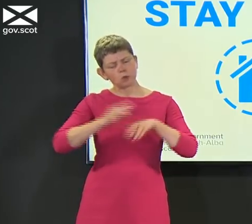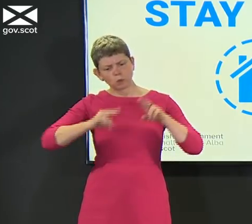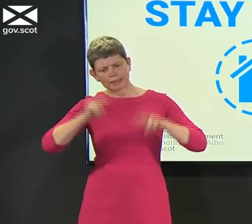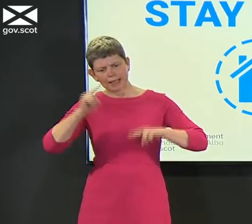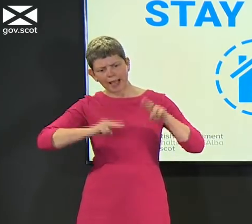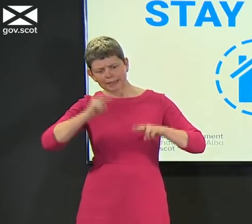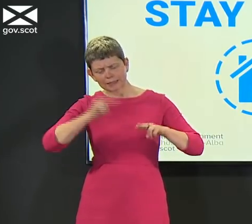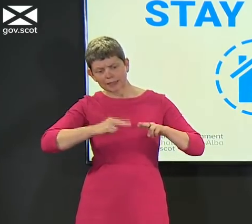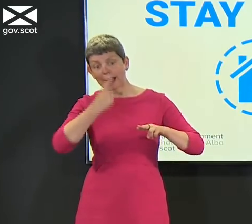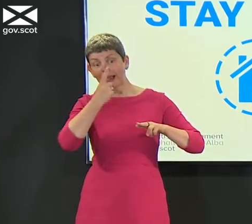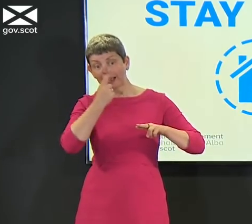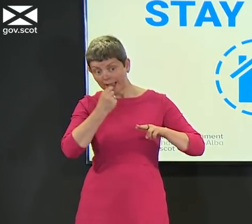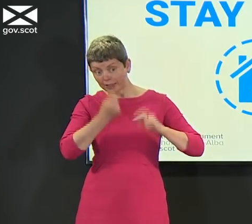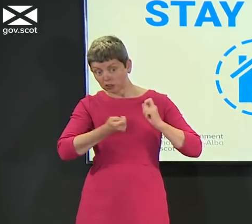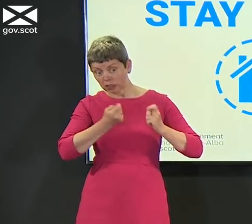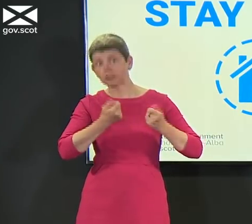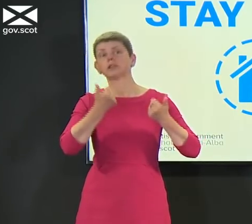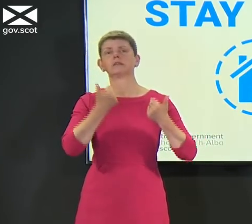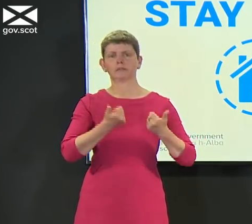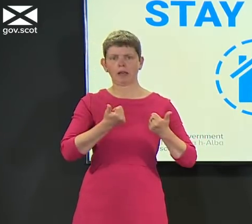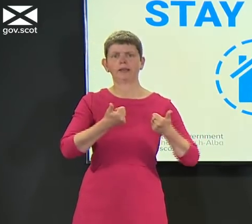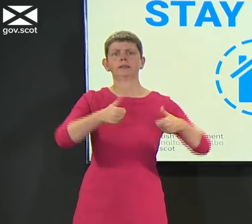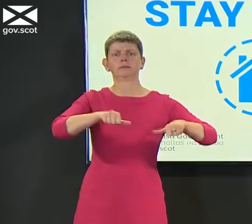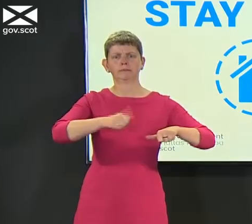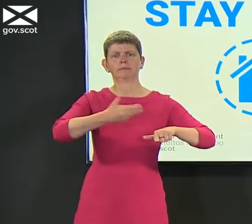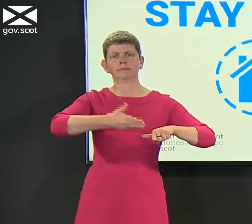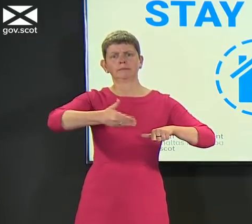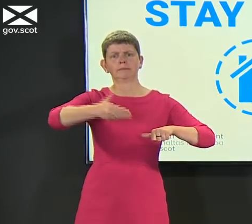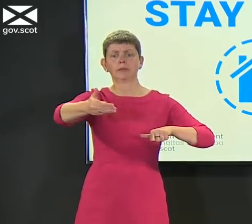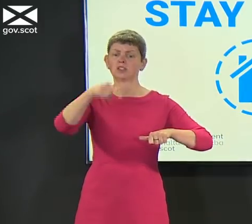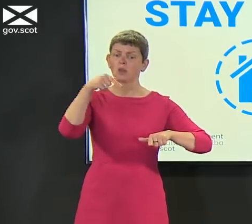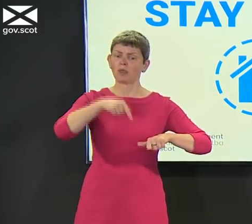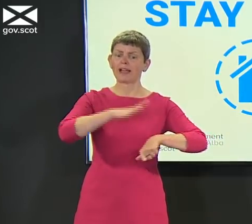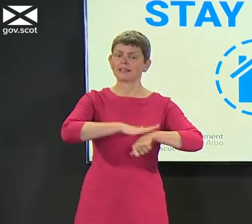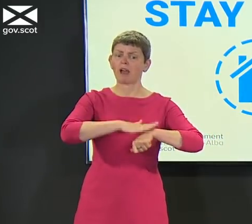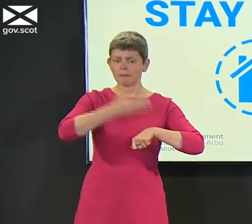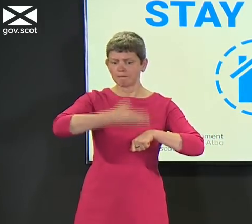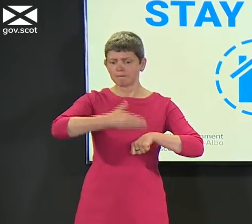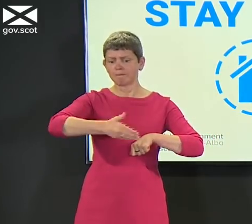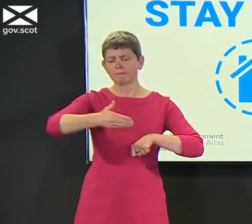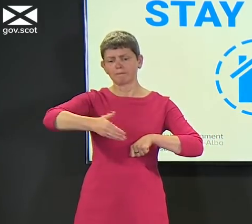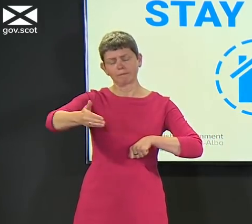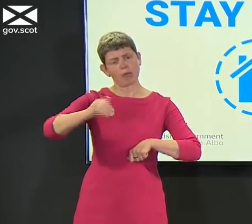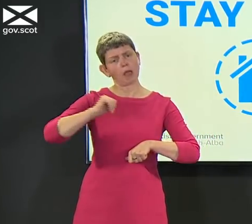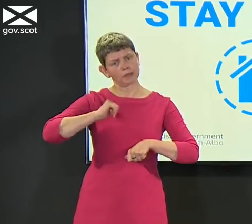substantial changes that is the timetable that i would expect as broadly to follow but we keep